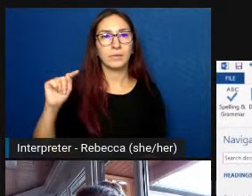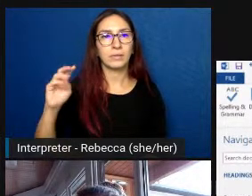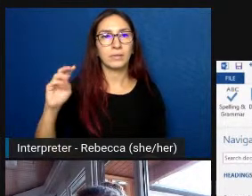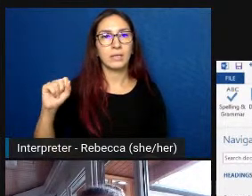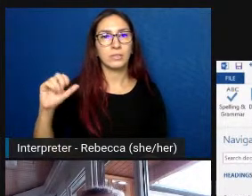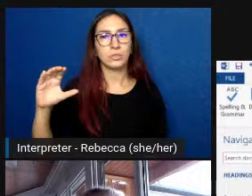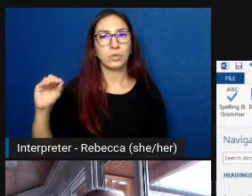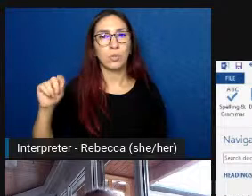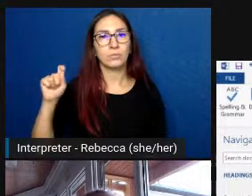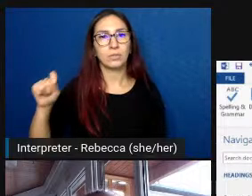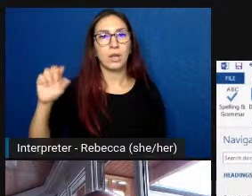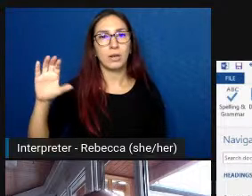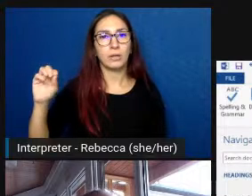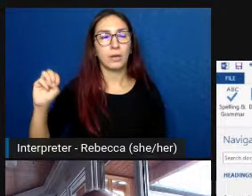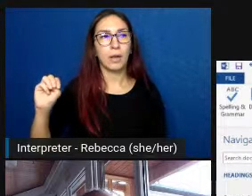Lazar Bulatovic: The website is www.